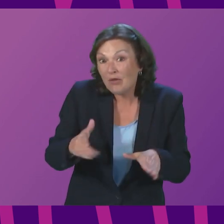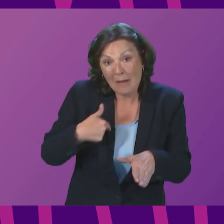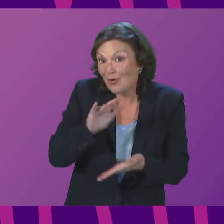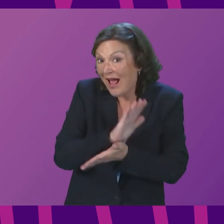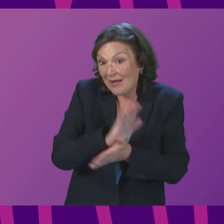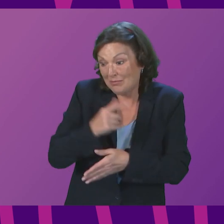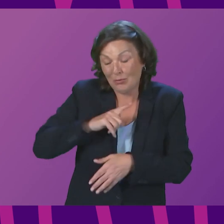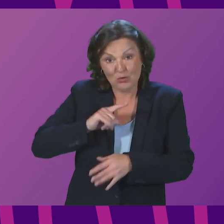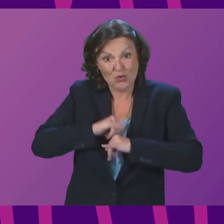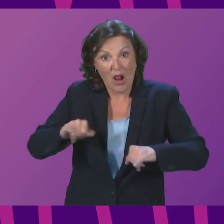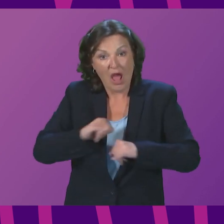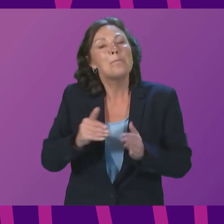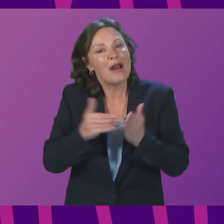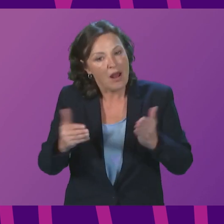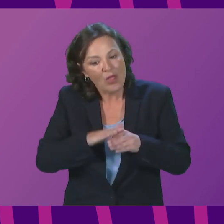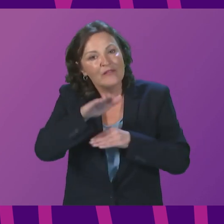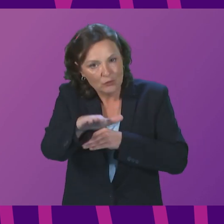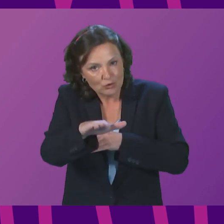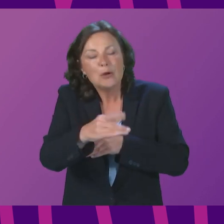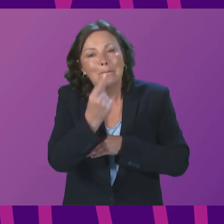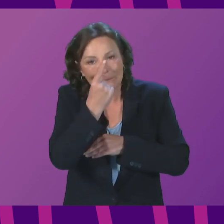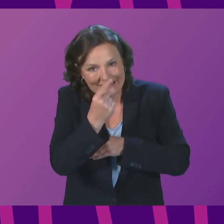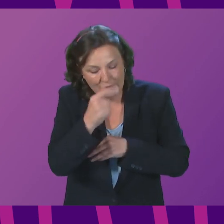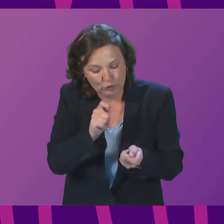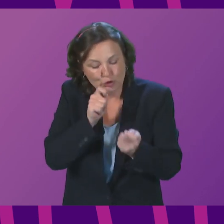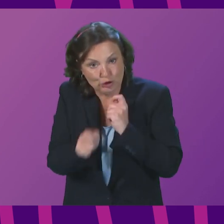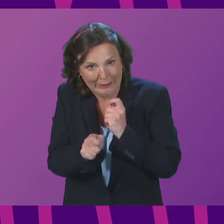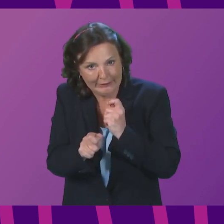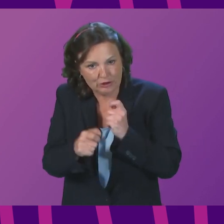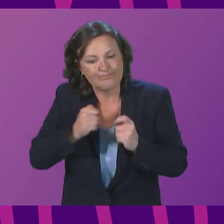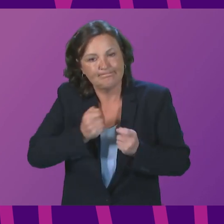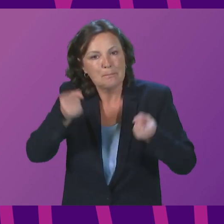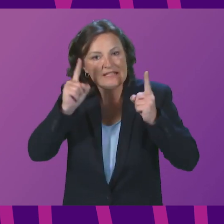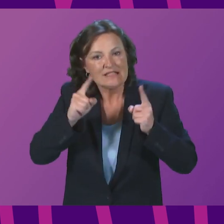That is why we will move forward now to make necessary changes to the ministerial code